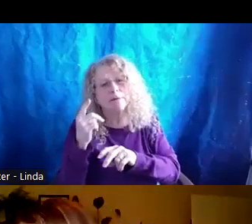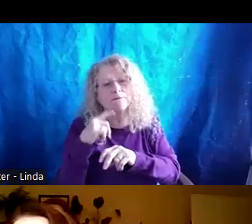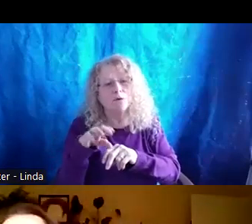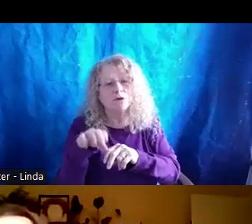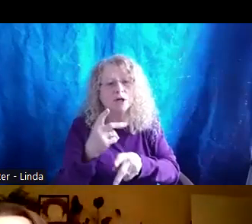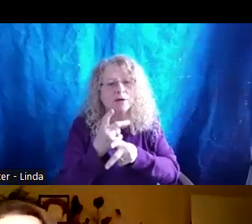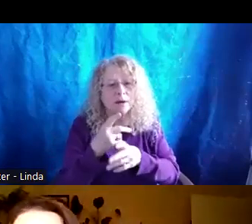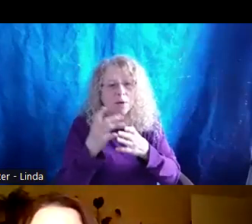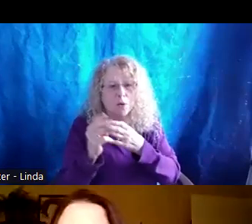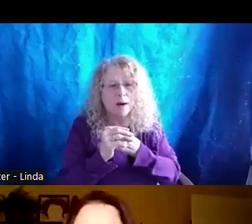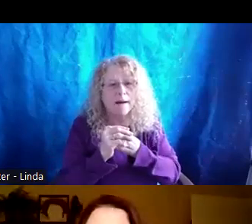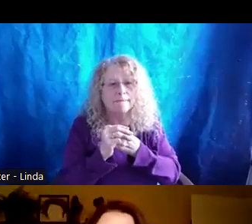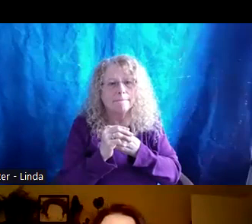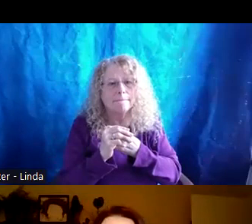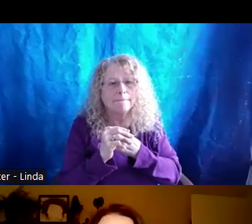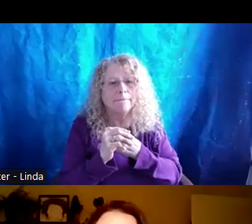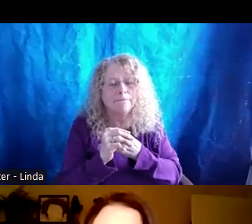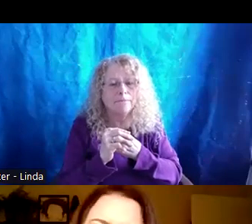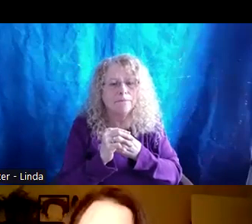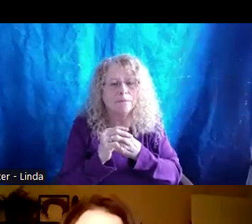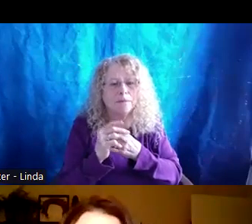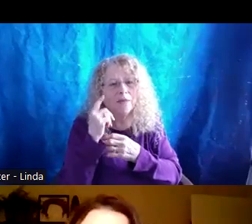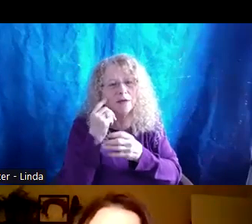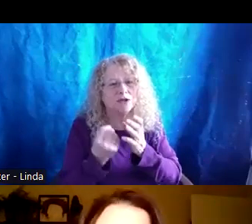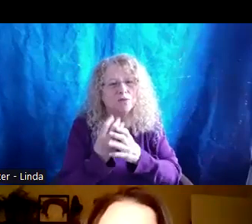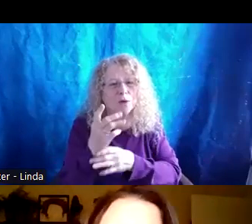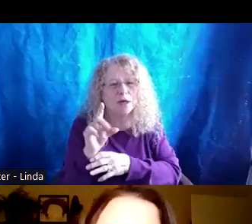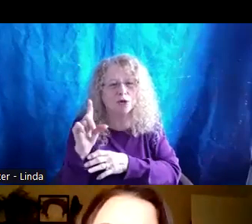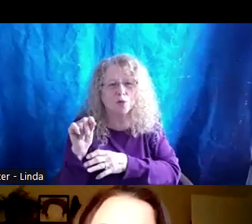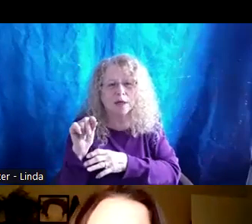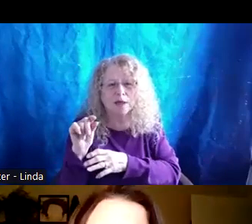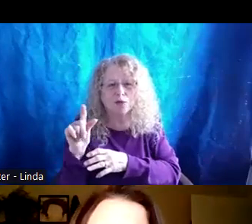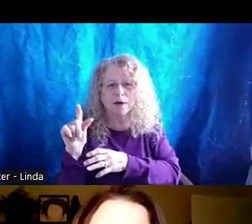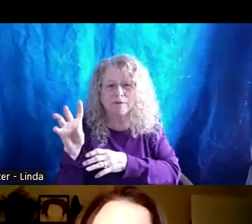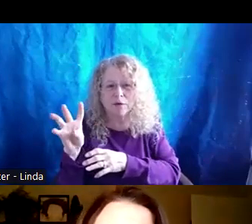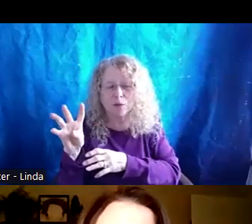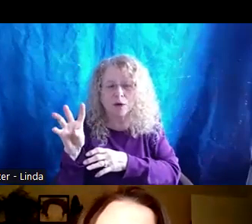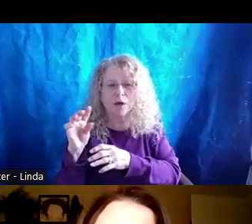PROGRAM IN I WANT TO SAY IT IS SPRING 2024, IS THAT WE WILL BE EXPANDING THE PROGRAM TO